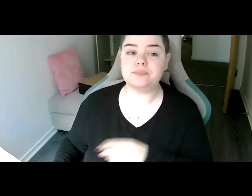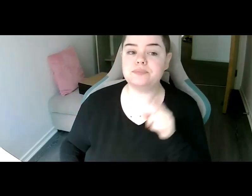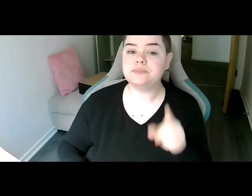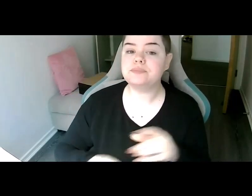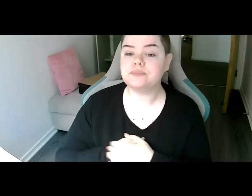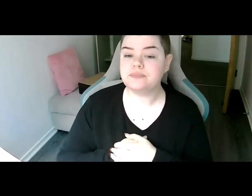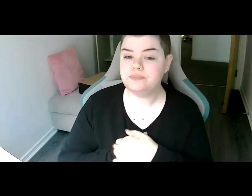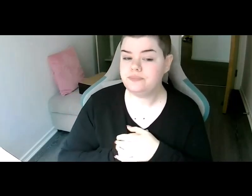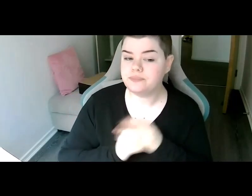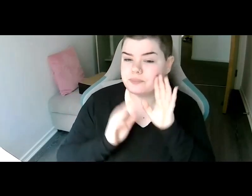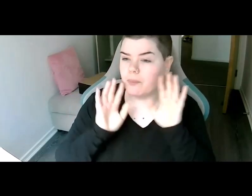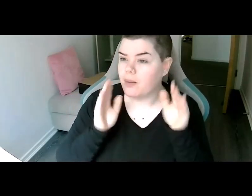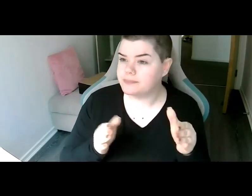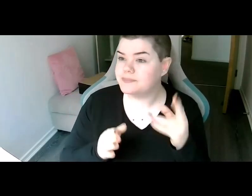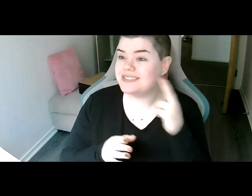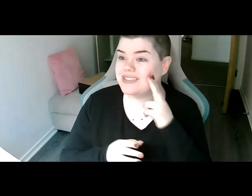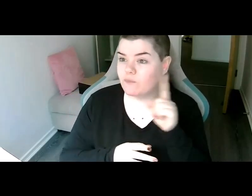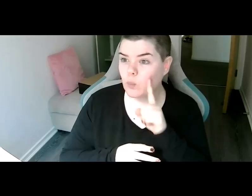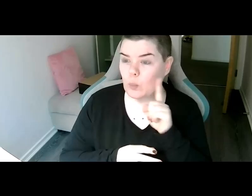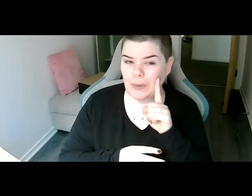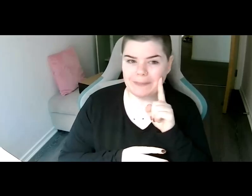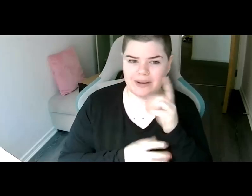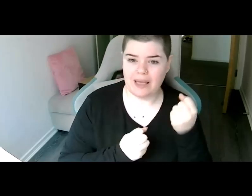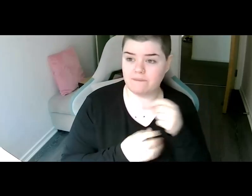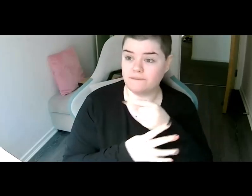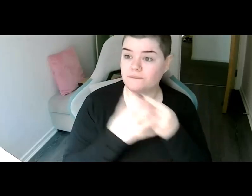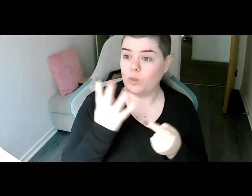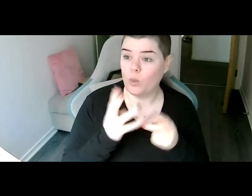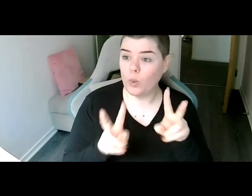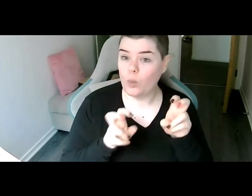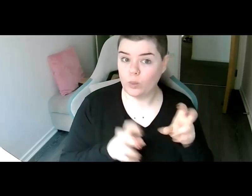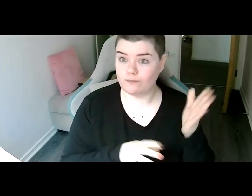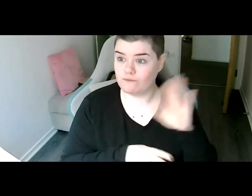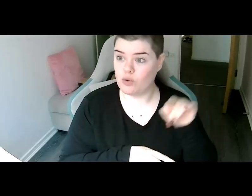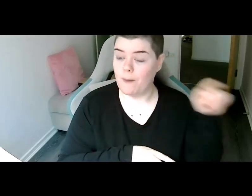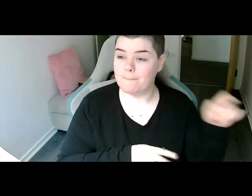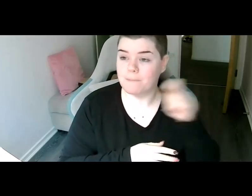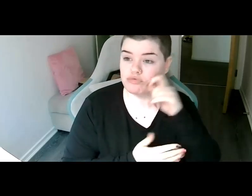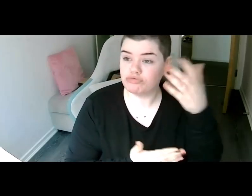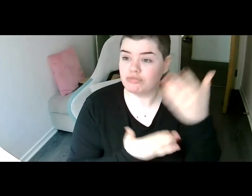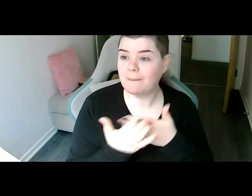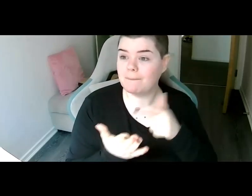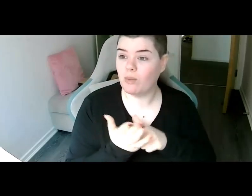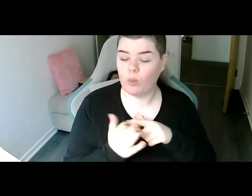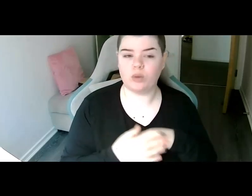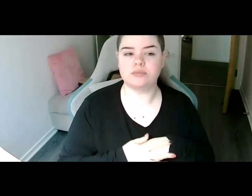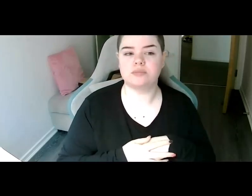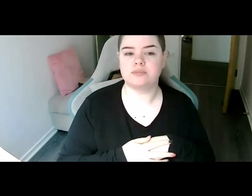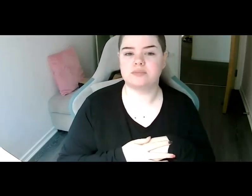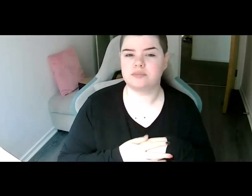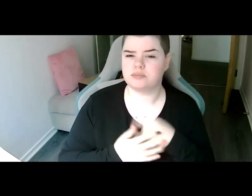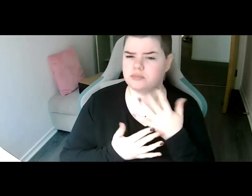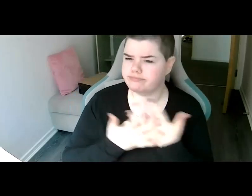Here we've picked out some quotes from Deaf women from the survey and the report that we created.